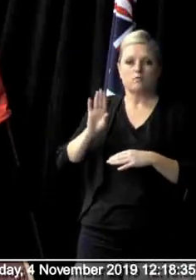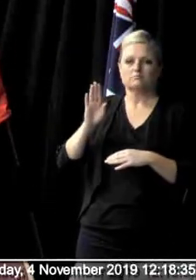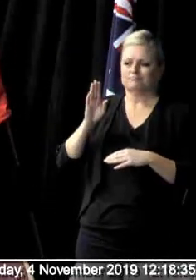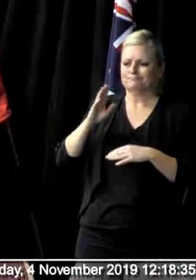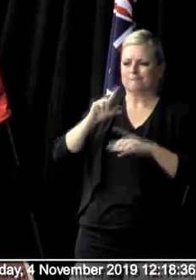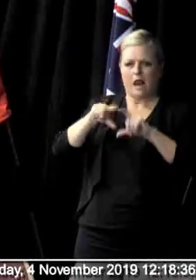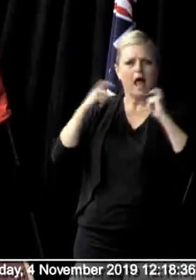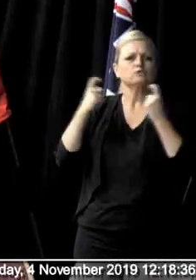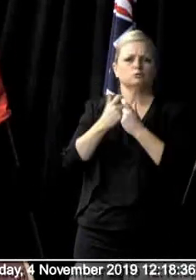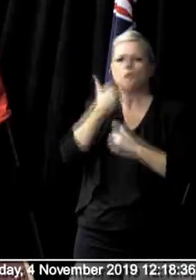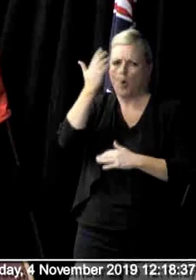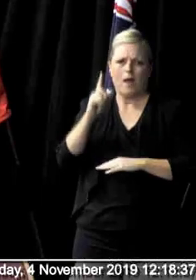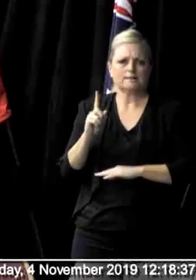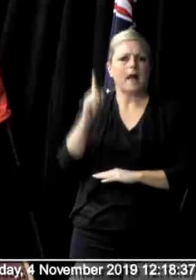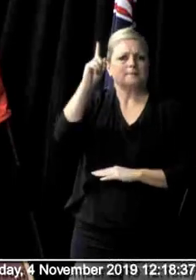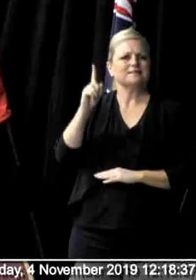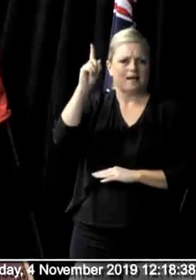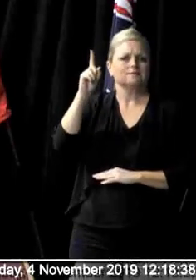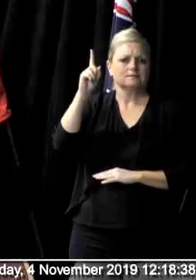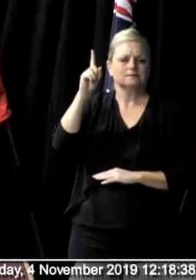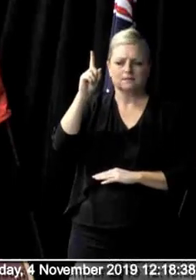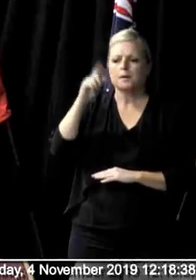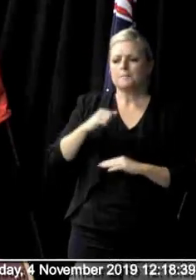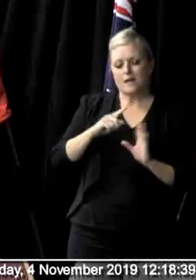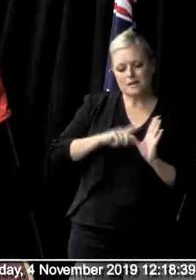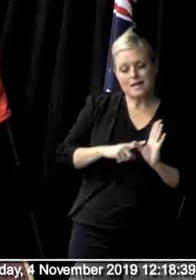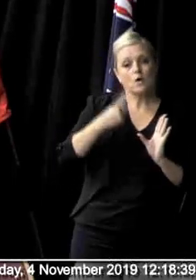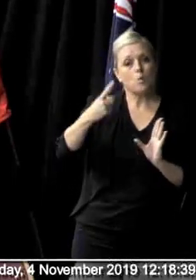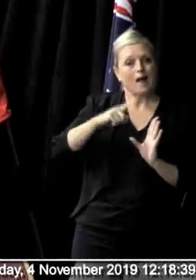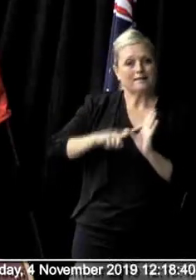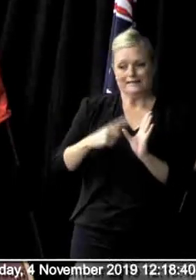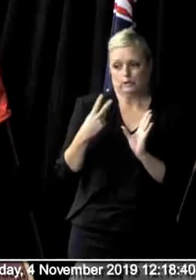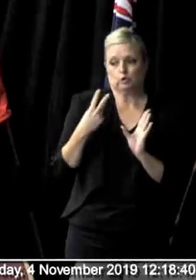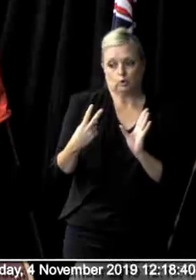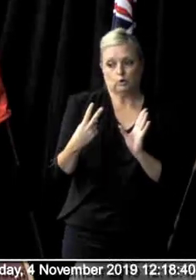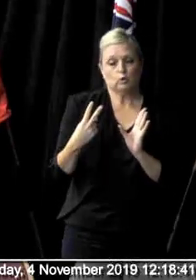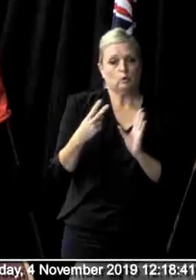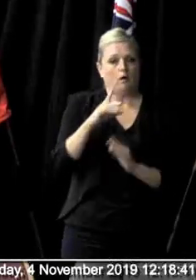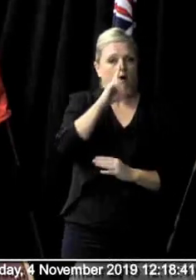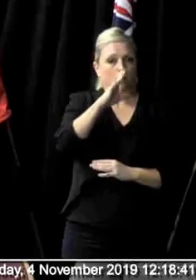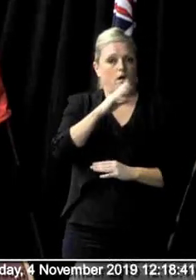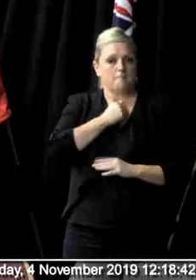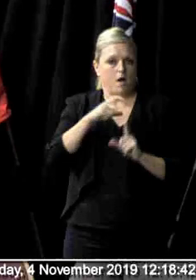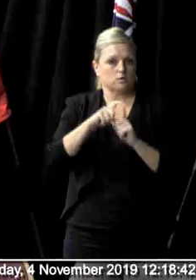But in year 1 and year 2 there were classrooms available with other year 1,